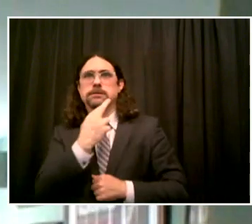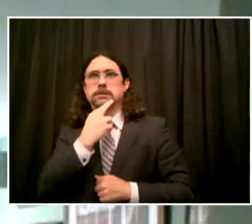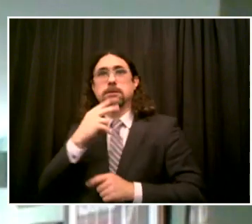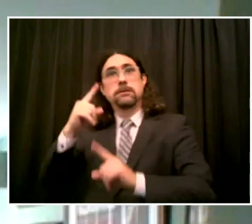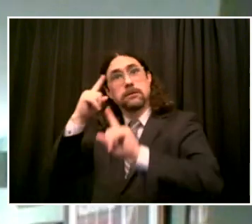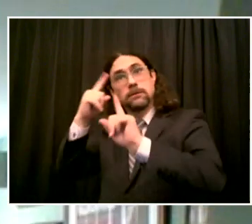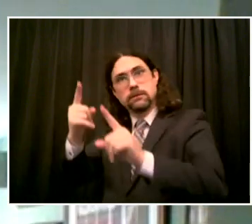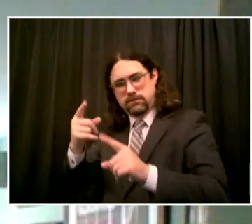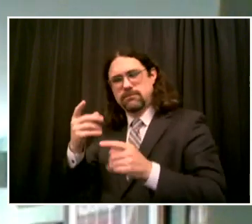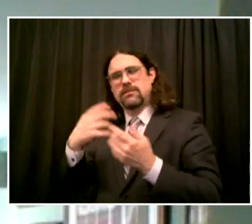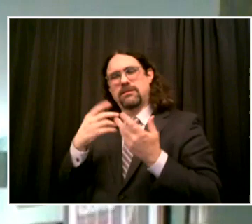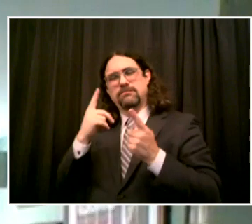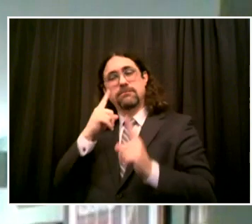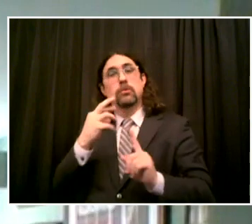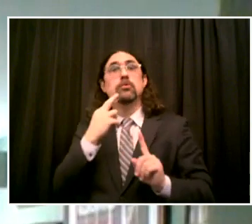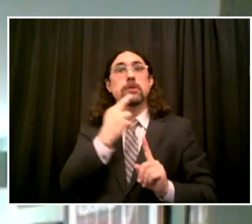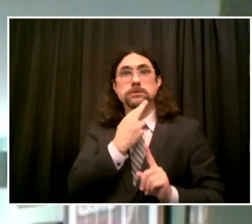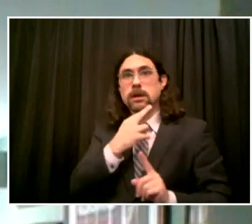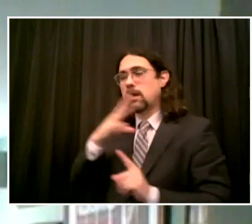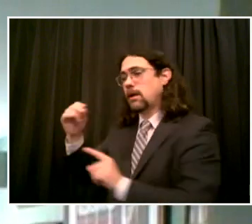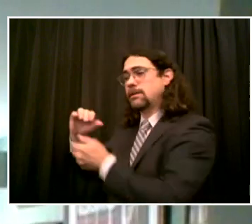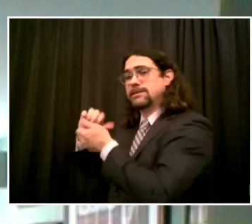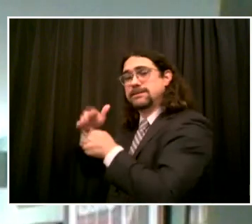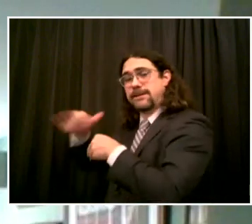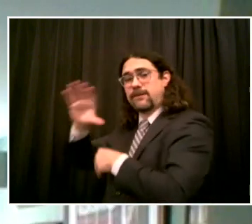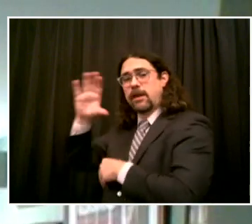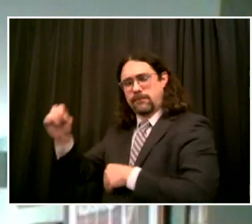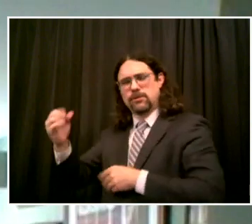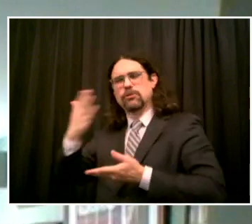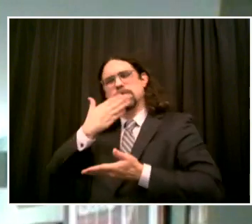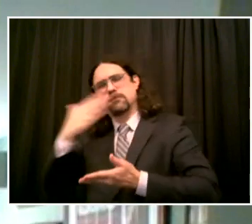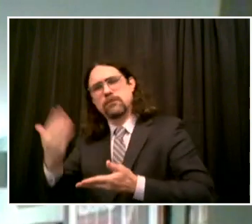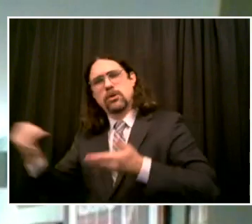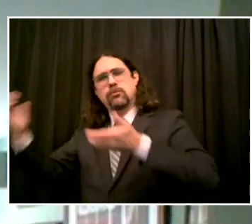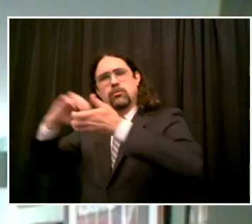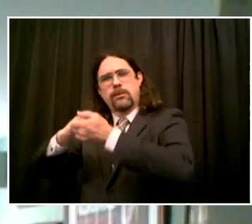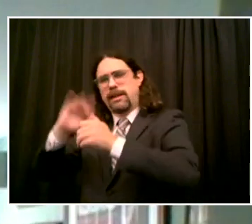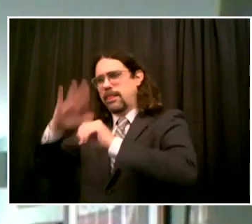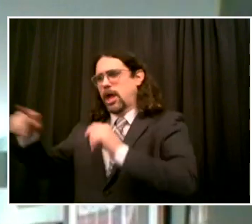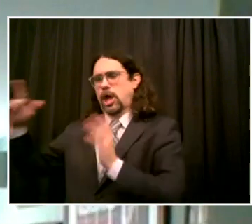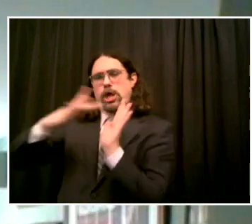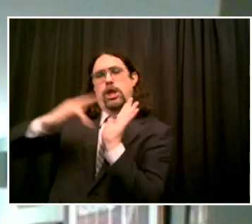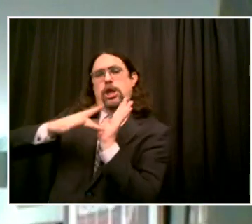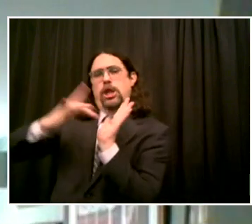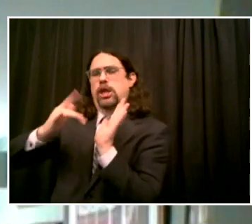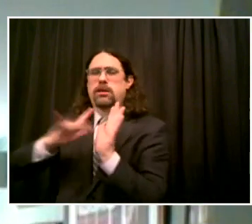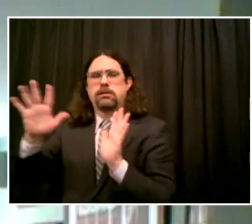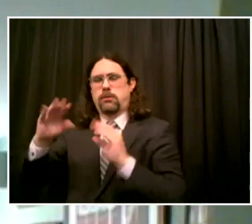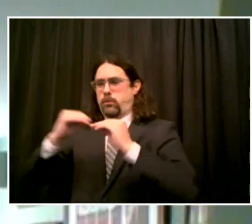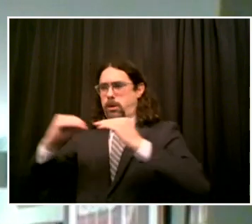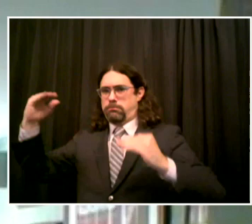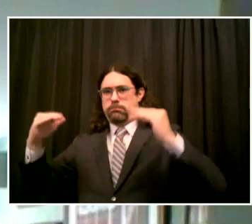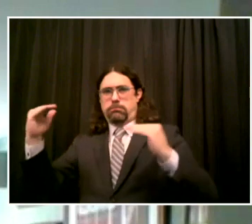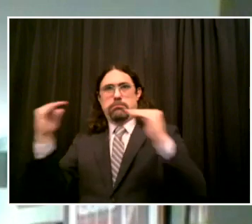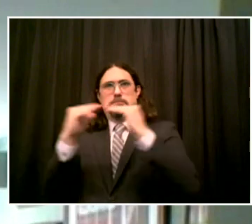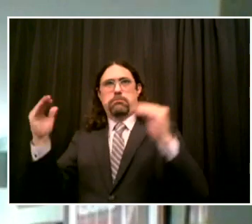RÑC0QRR-ING THAT IF DONE RIGHT IT COULD ABE MUTUAL BENEFICIAL PARTNERSHIP. IT IS MY HONOR THAT THIS ENDEAVOR HAS COME